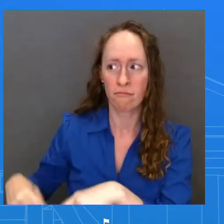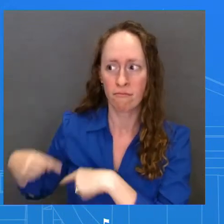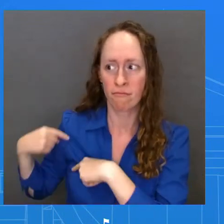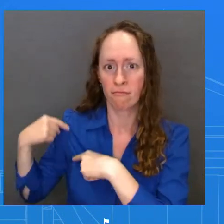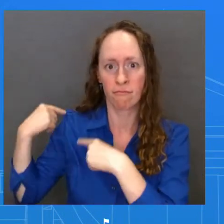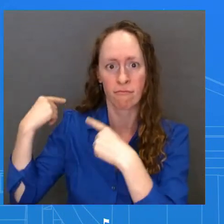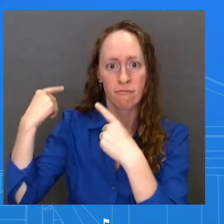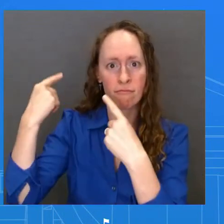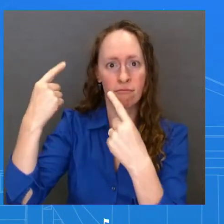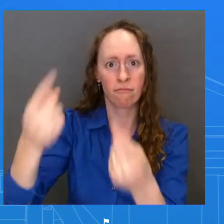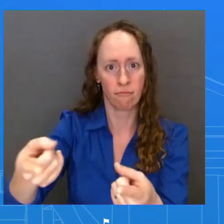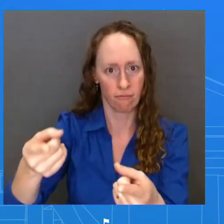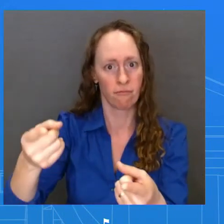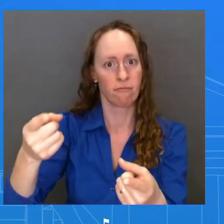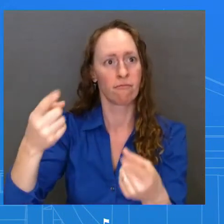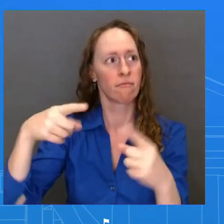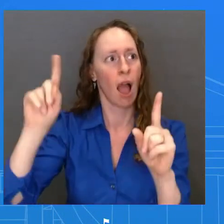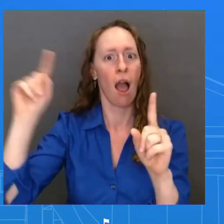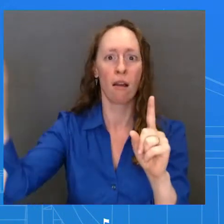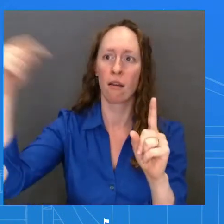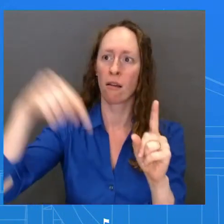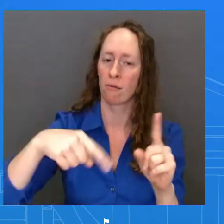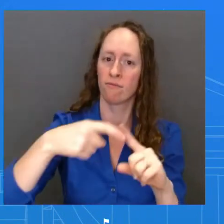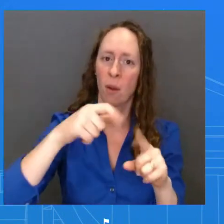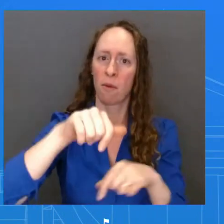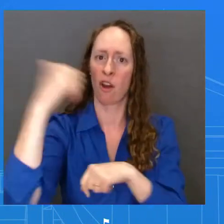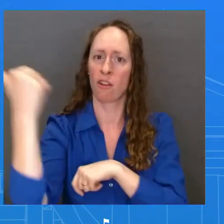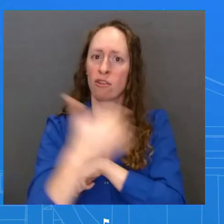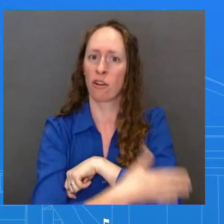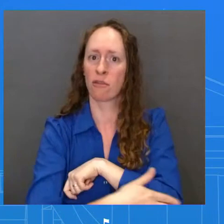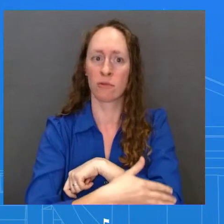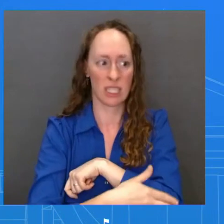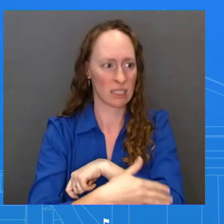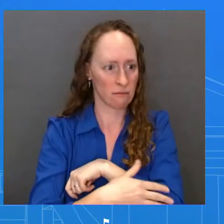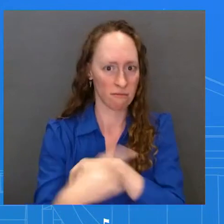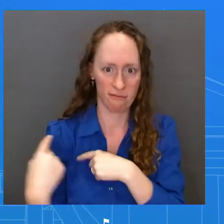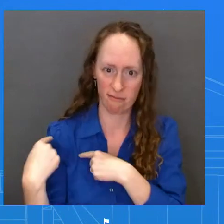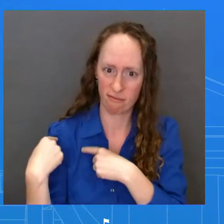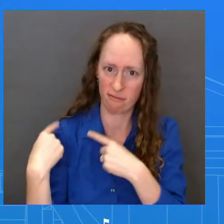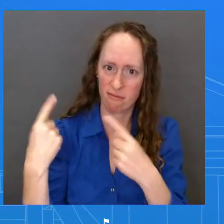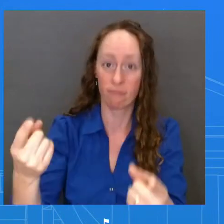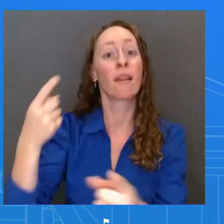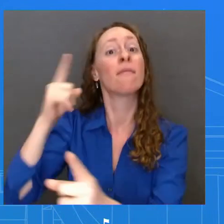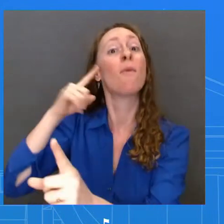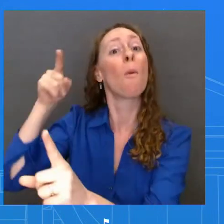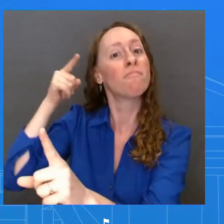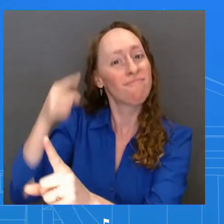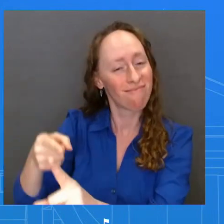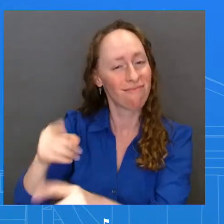in the Biden administration. It's actually the first foreign leader visit to Camp David since 2015.